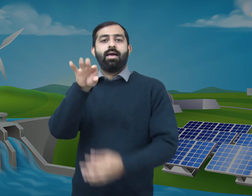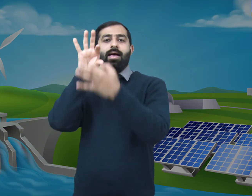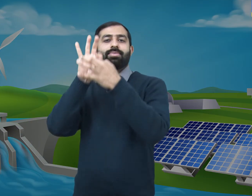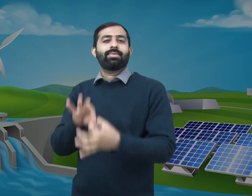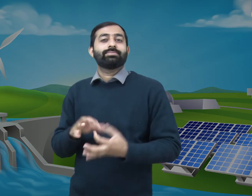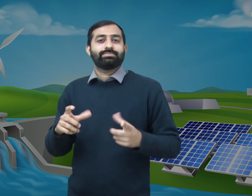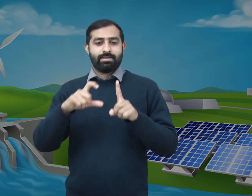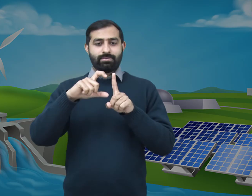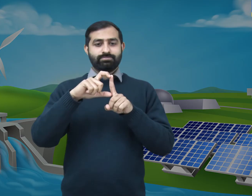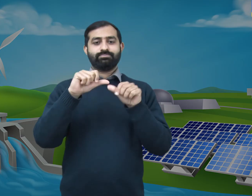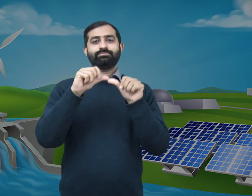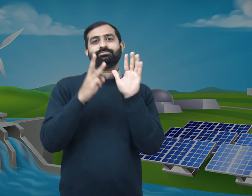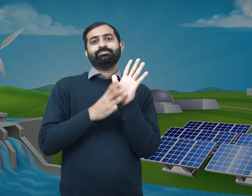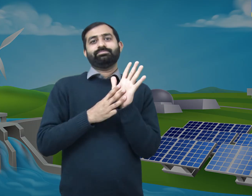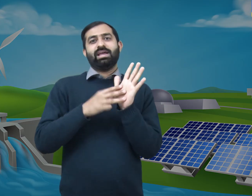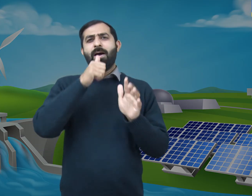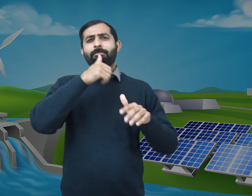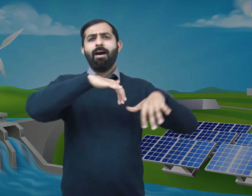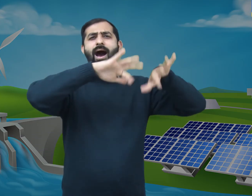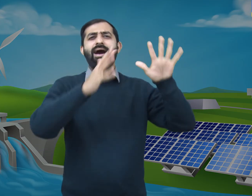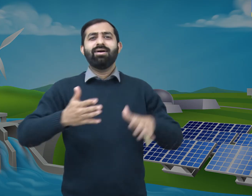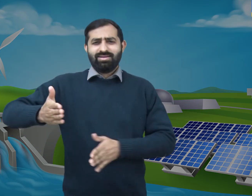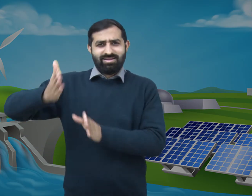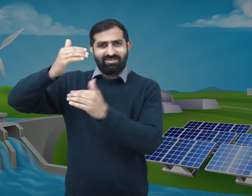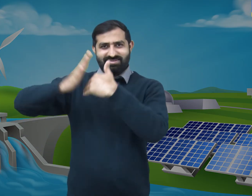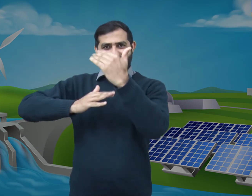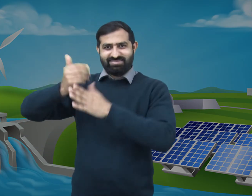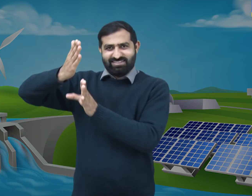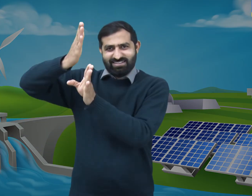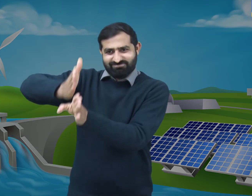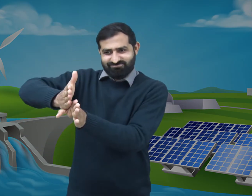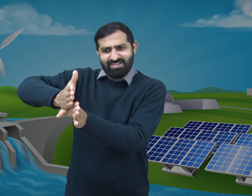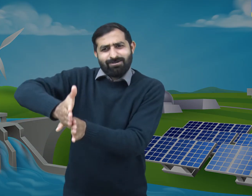Hydro power plants are associated with dams.